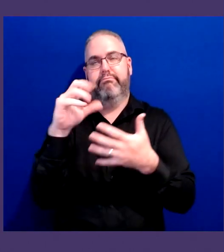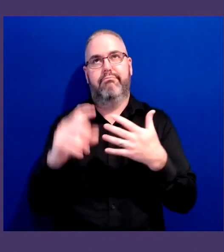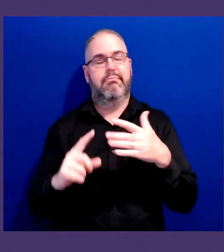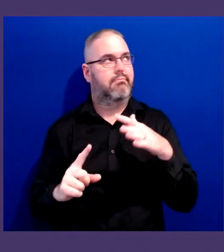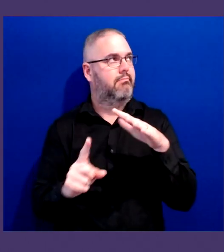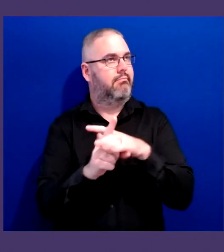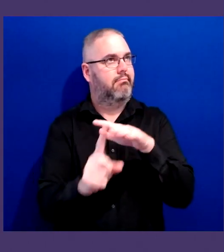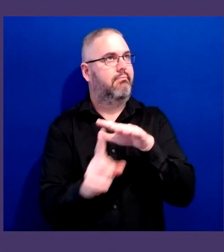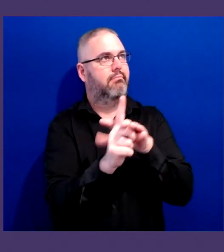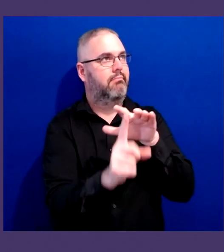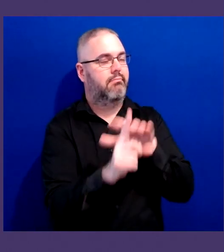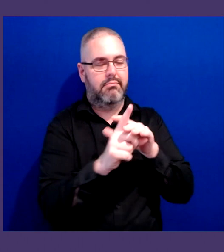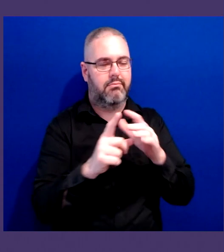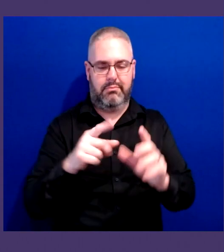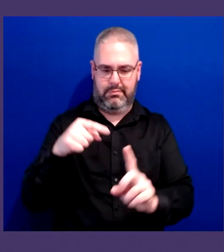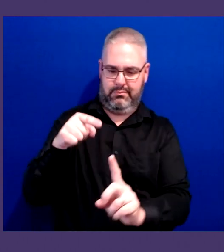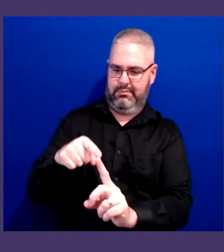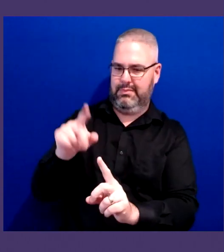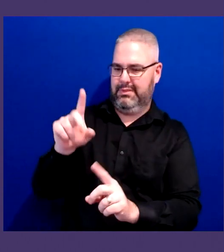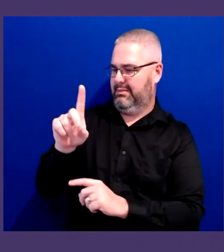disabilities, for different impairment types,